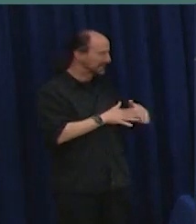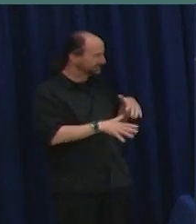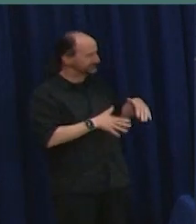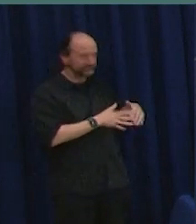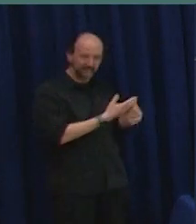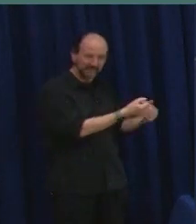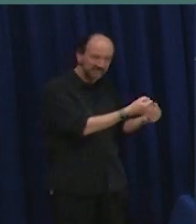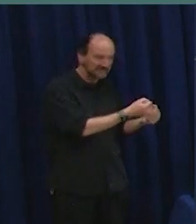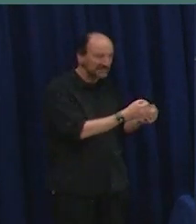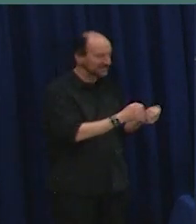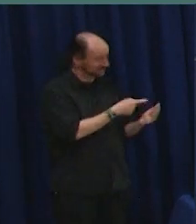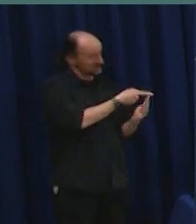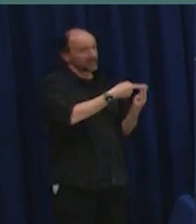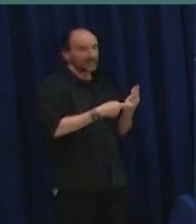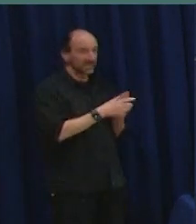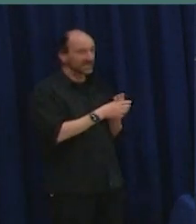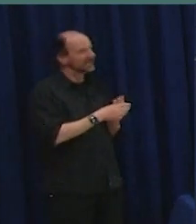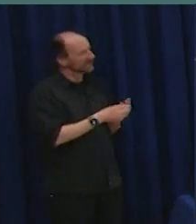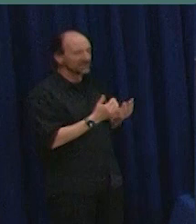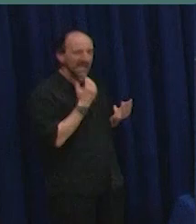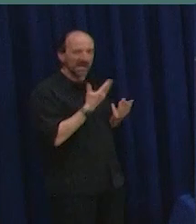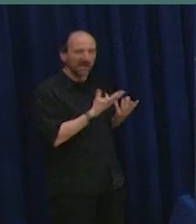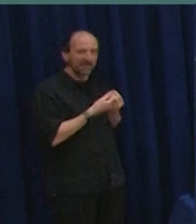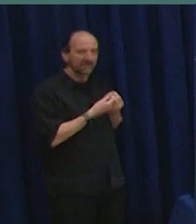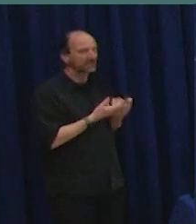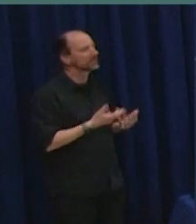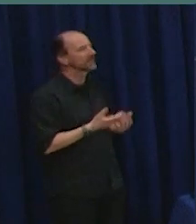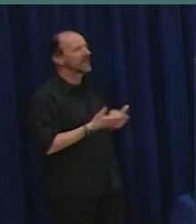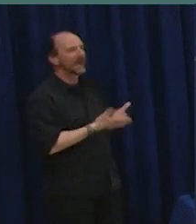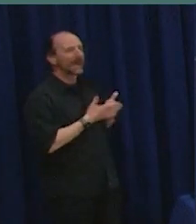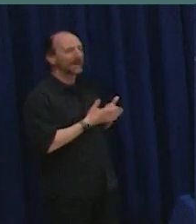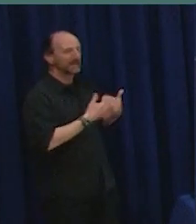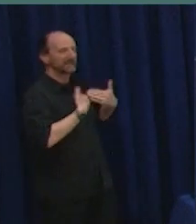and people like me to believe I guess I would do unbiased, helps my cynical colleagues to believe